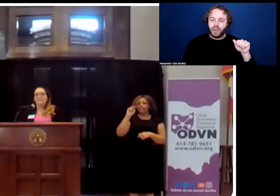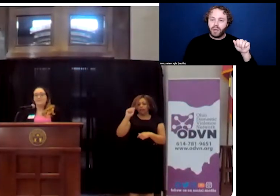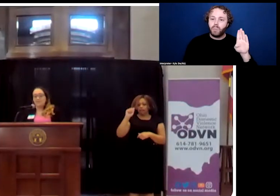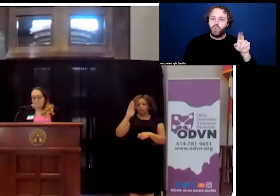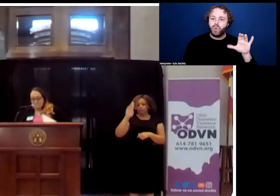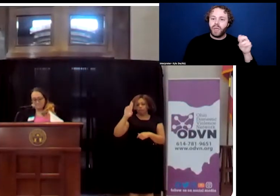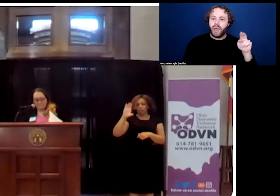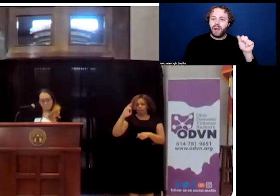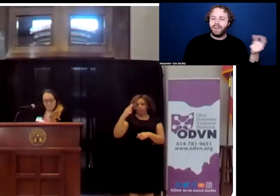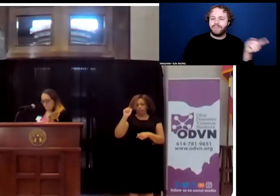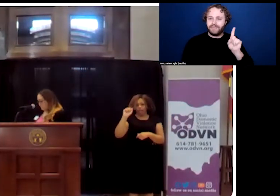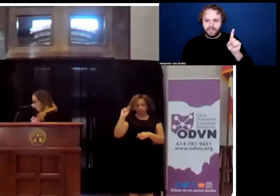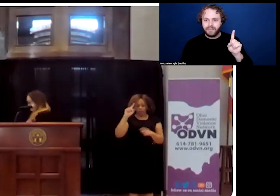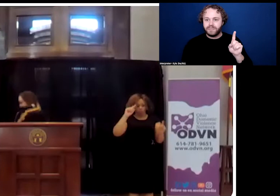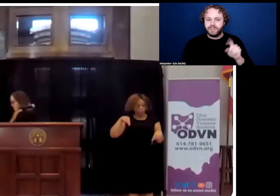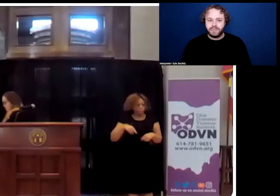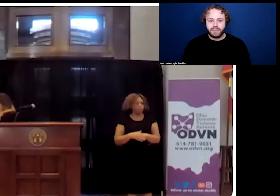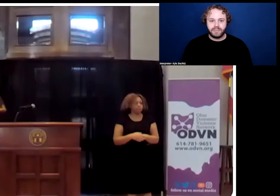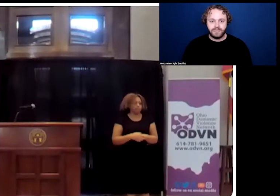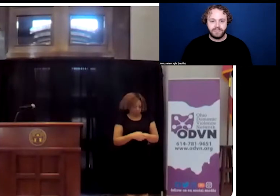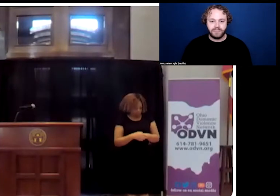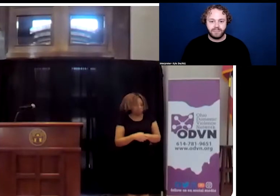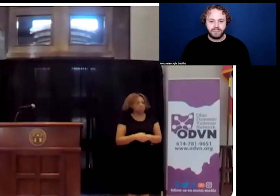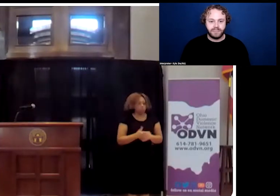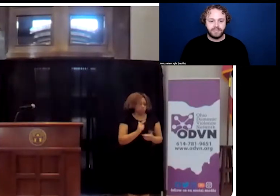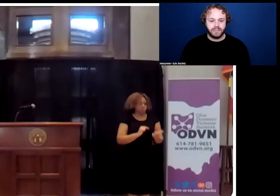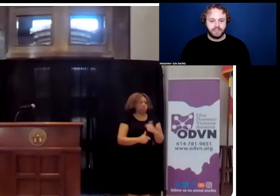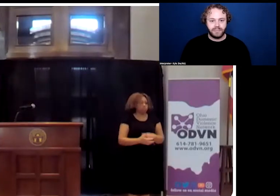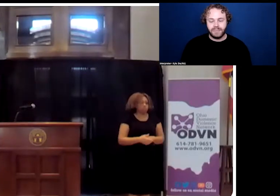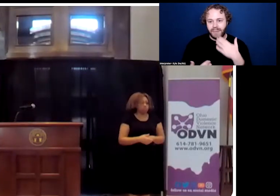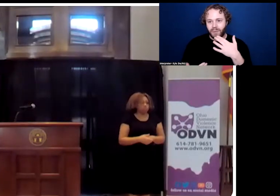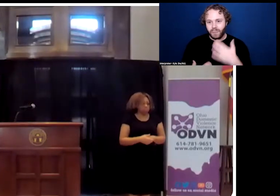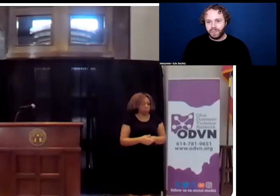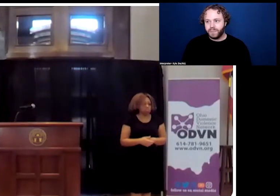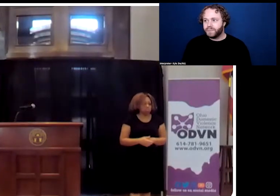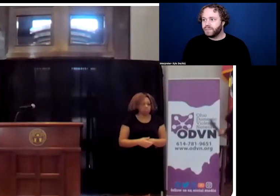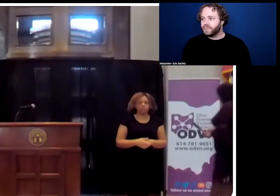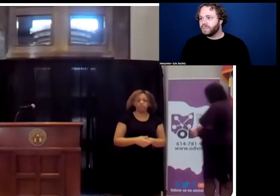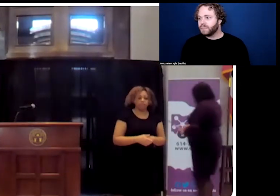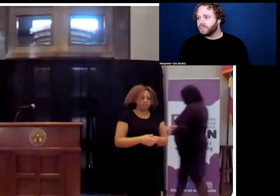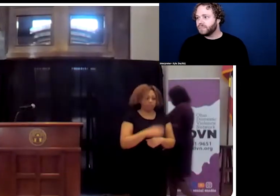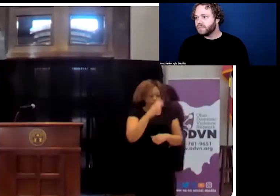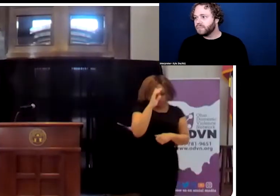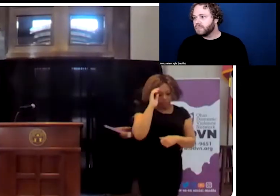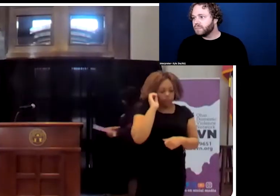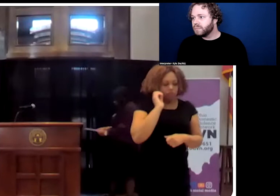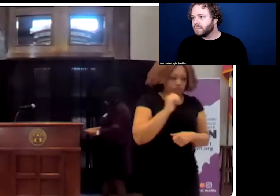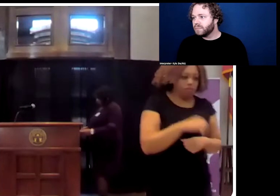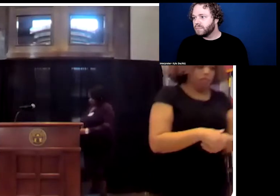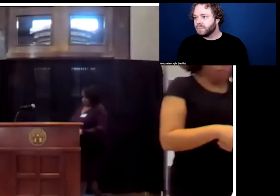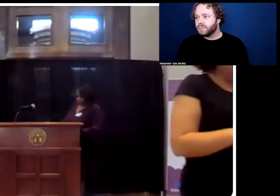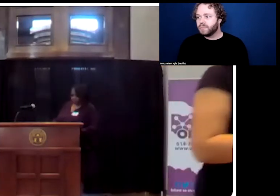Thank you.